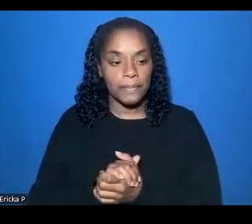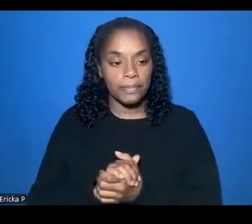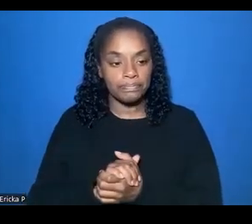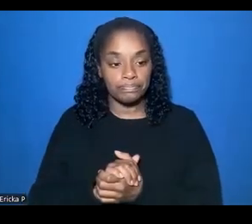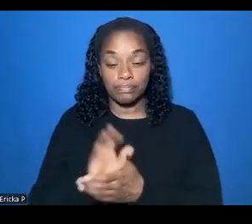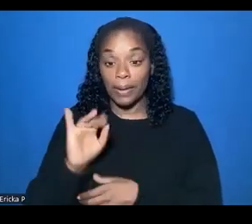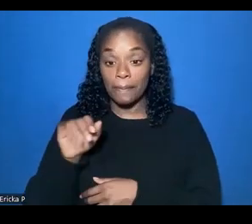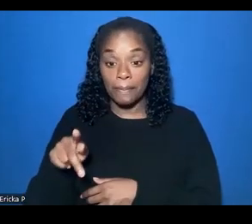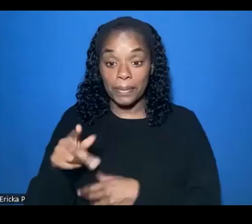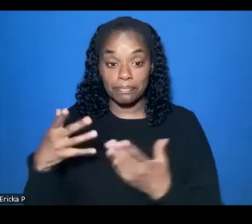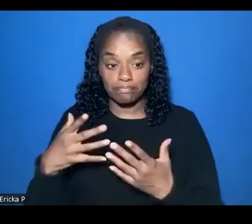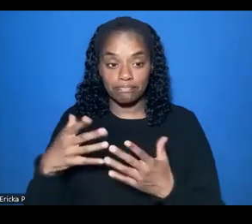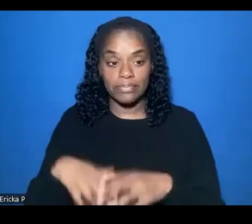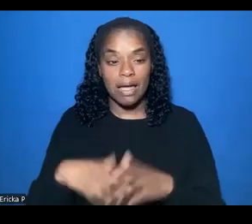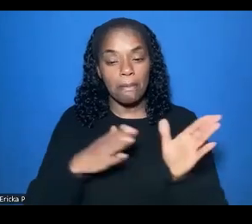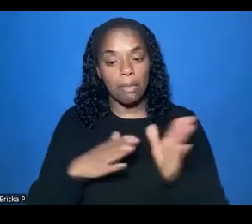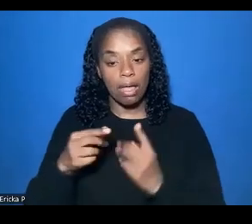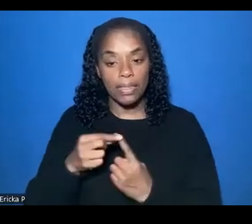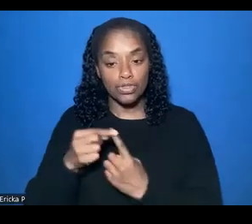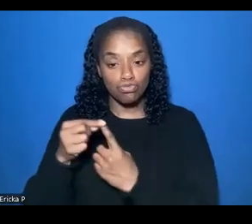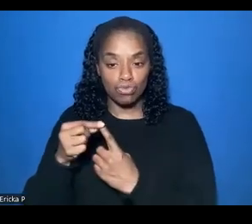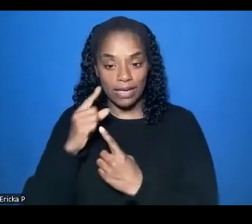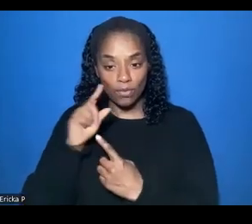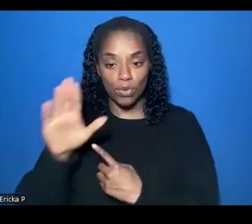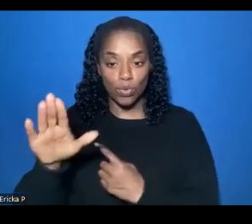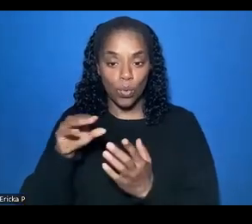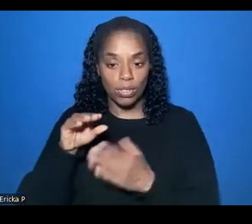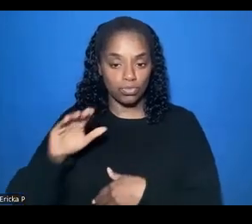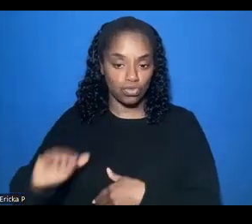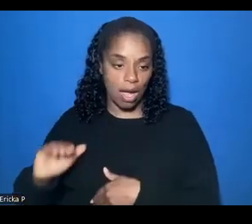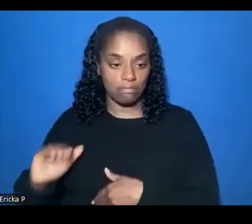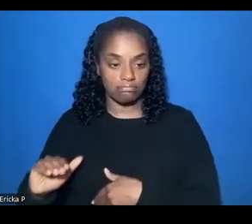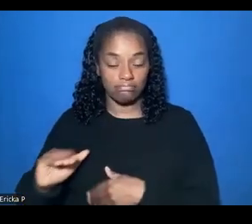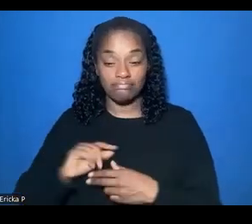A BIP is a plan that is unique to your child. It is designed to help identify,